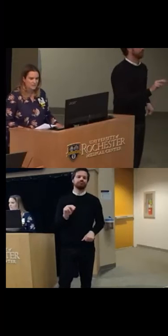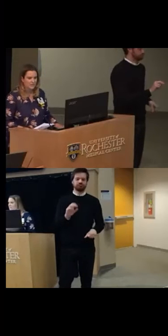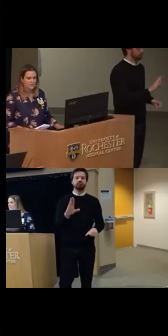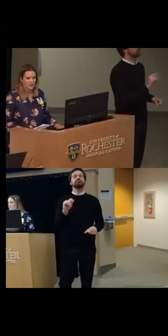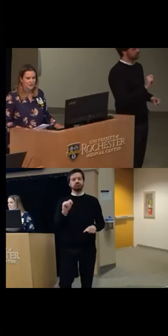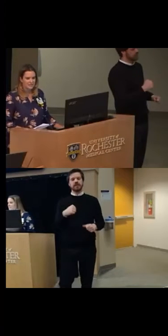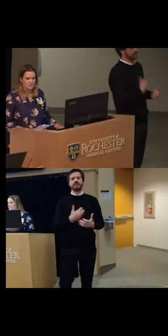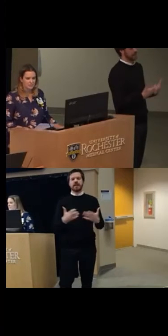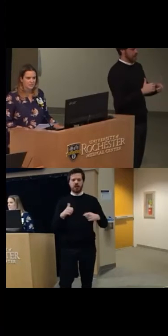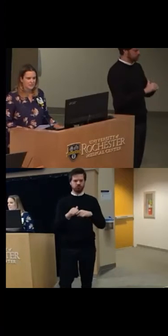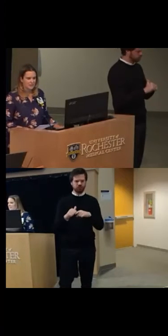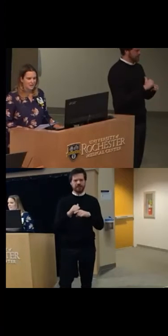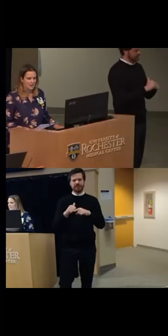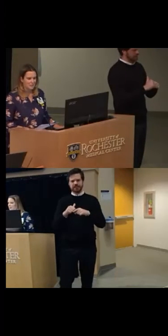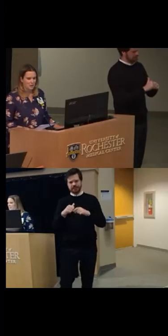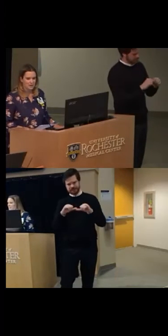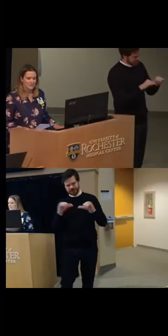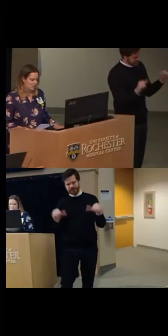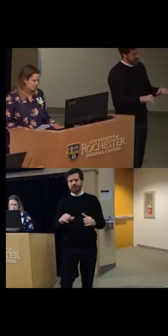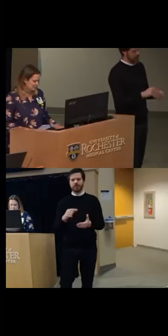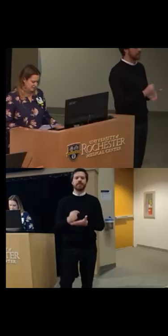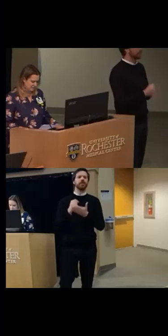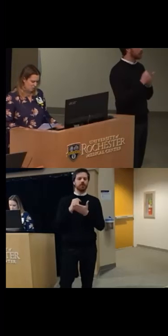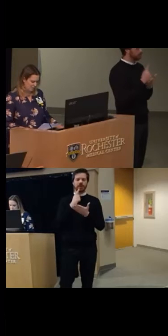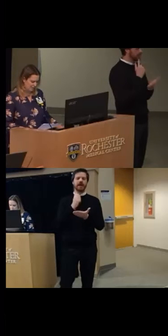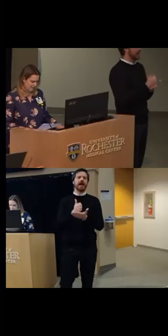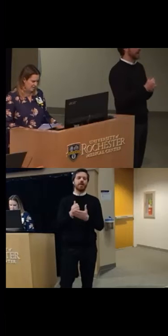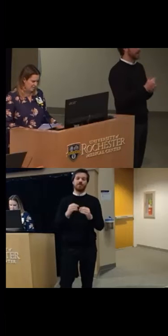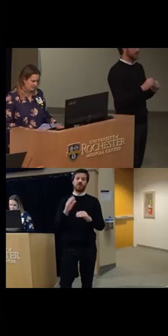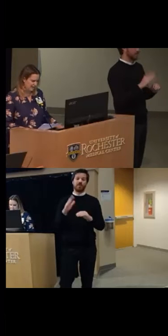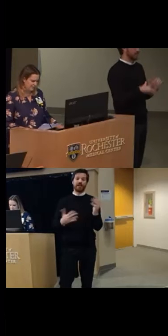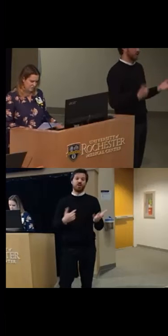having a lot of training and systems um therapy has helped in more ways than I thought it ever